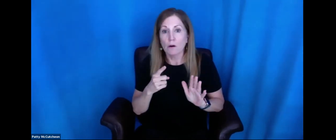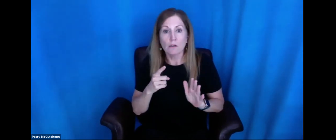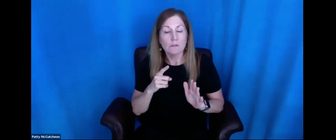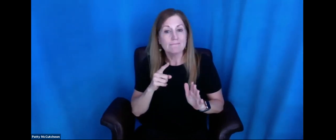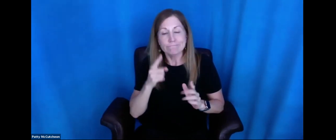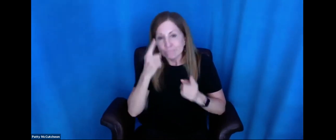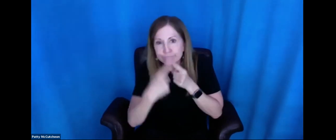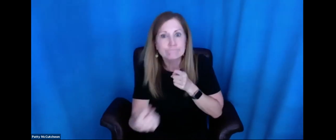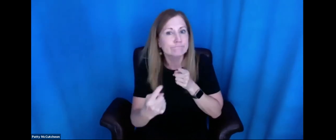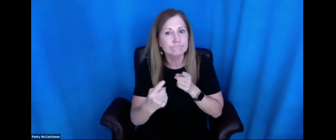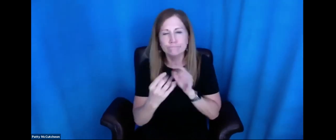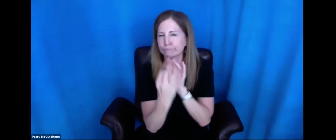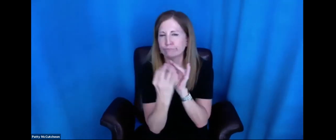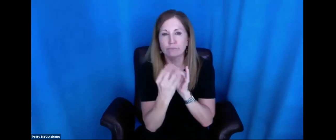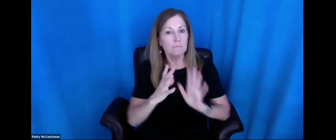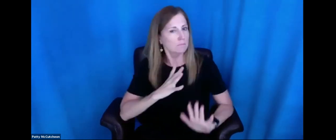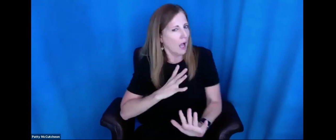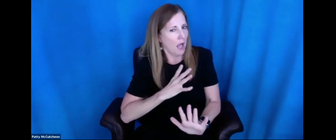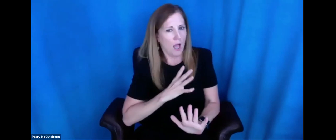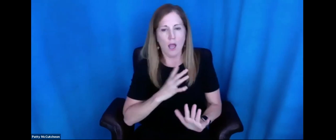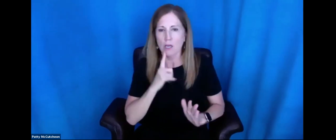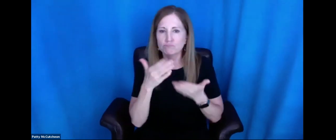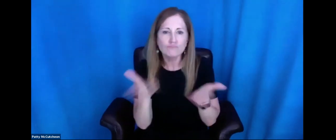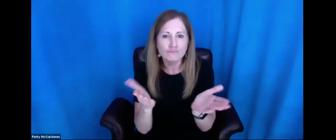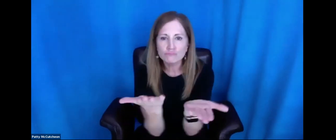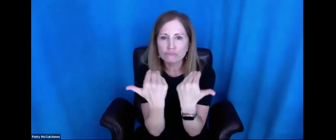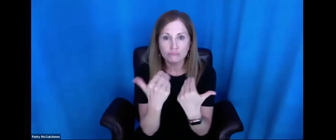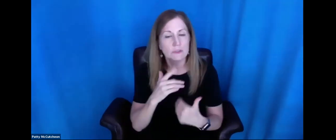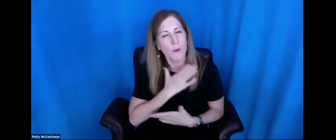So I appreciate your time and attention.